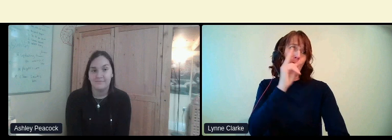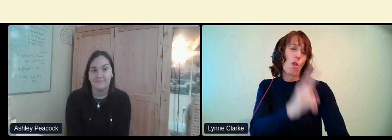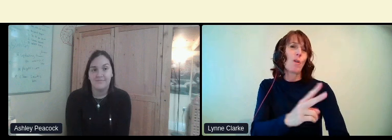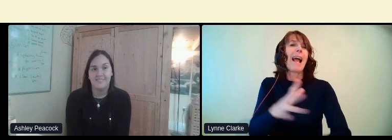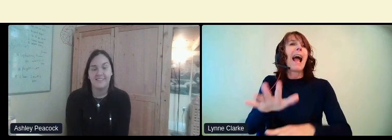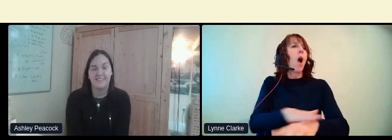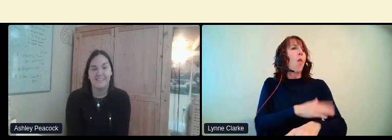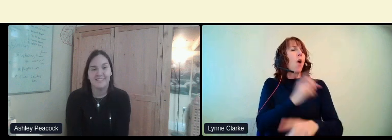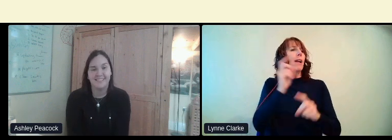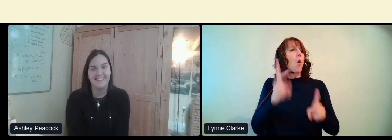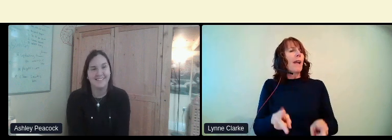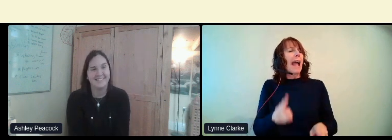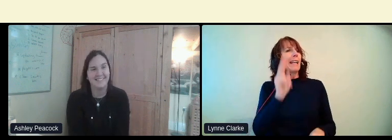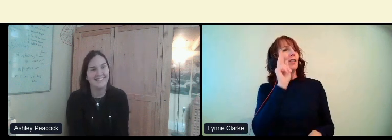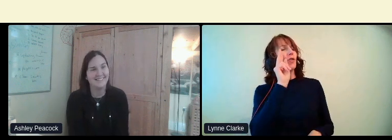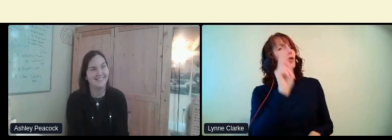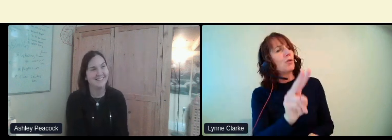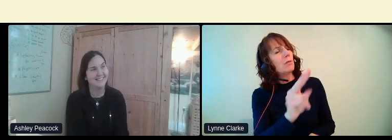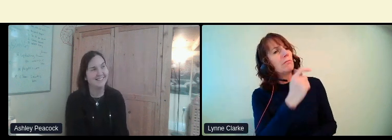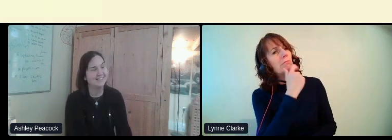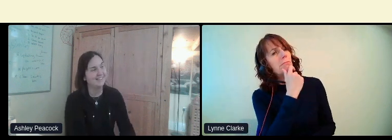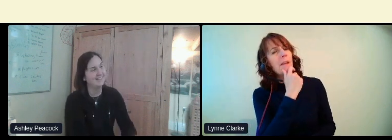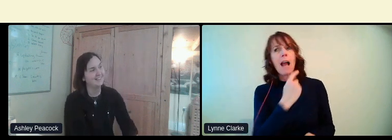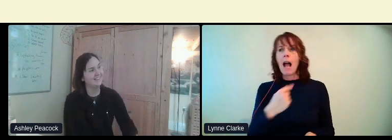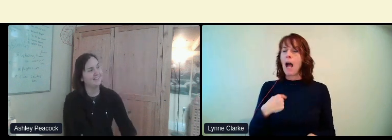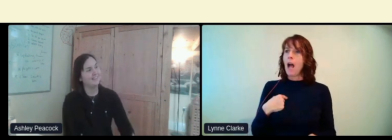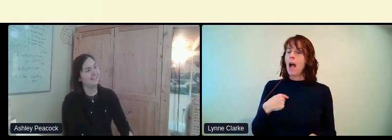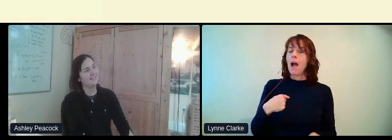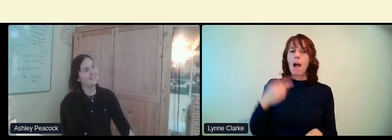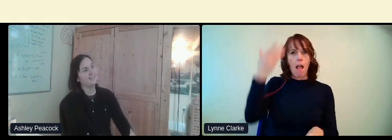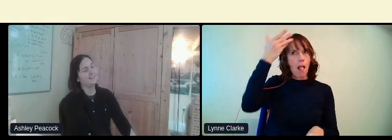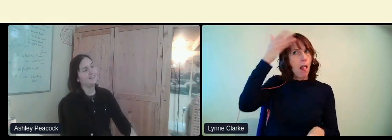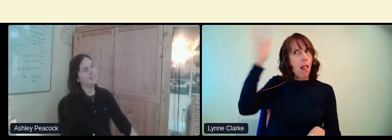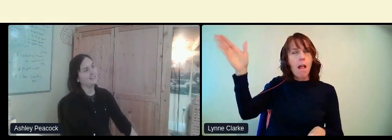probably spend more time thinking about how long I can look into your eyes before